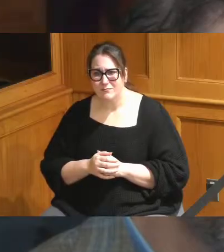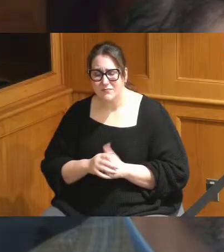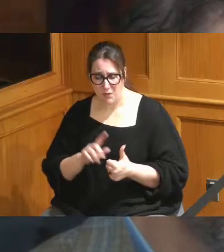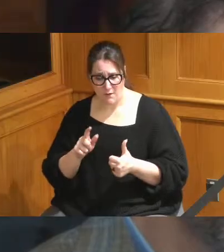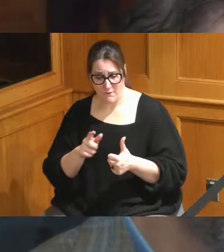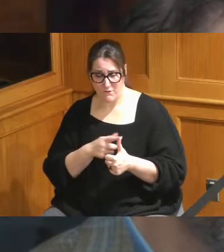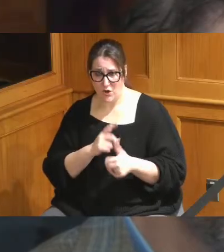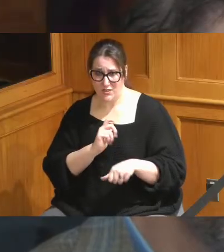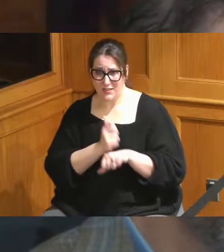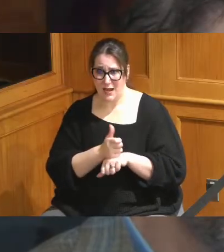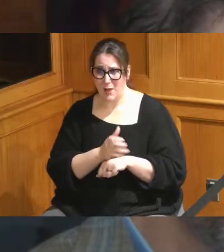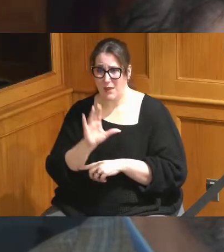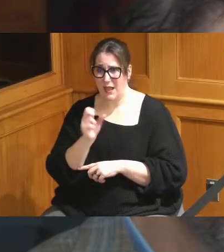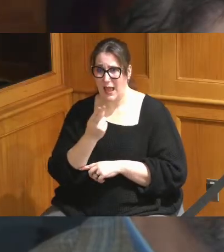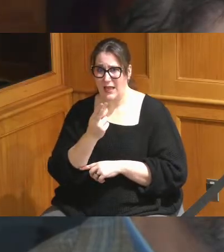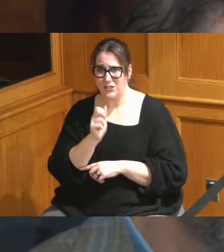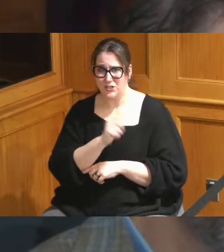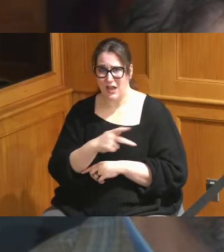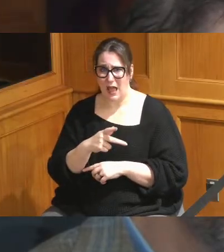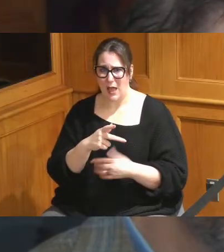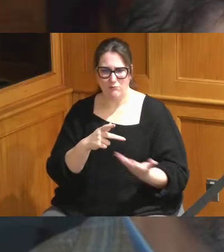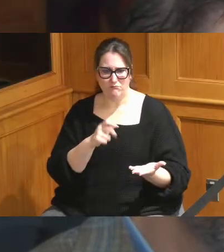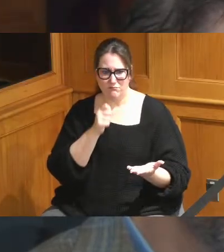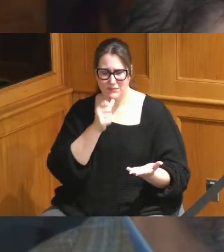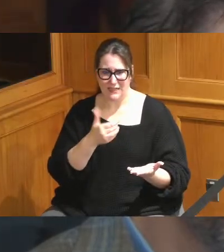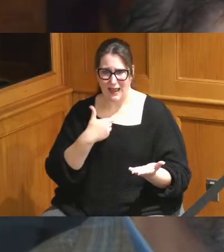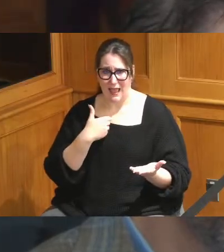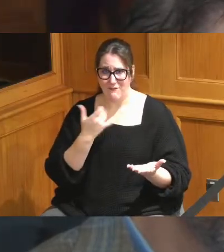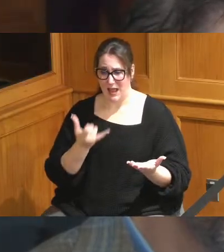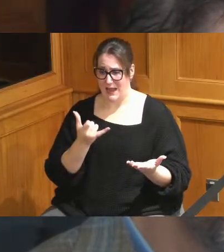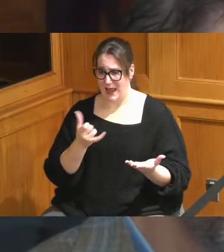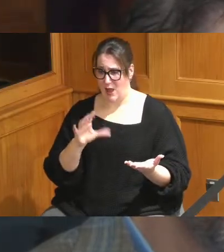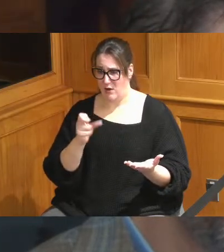there was no cash app. Now they even got cash app where you hit a button and the cash get there